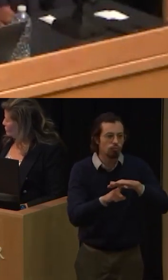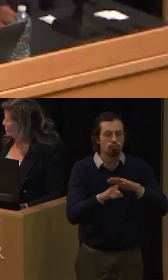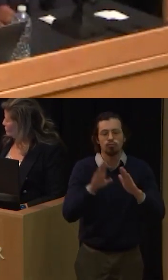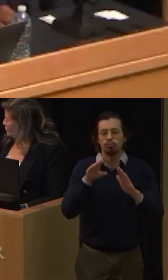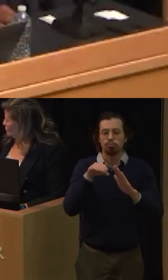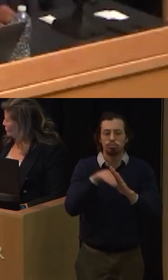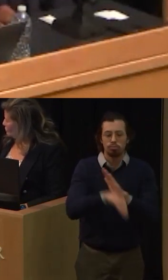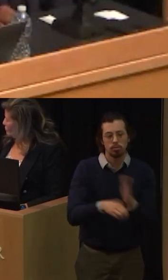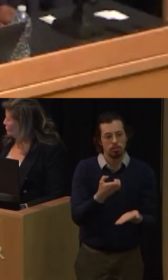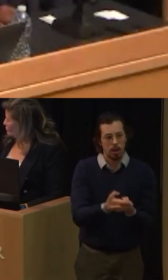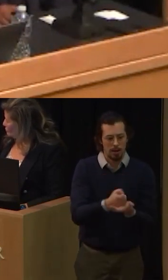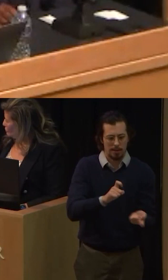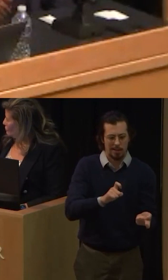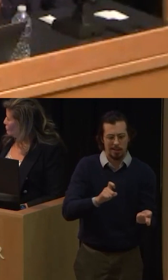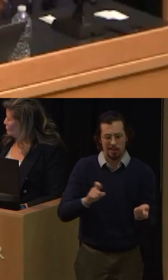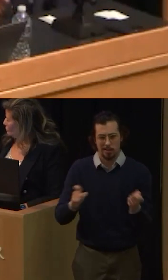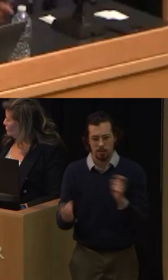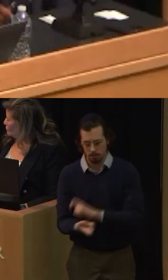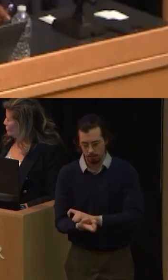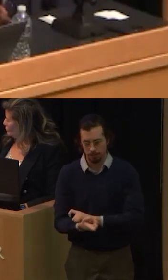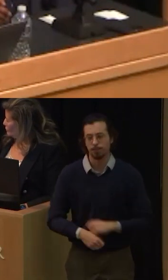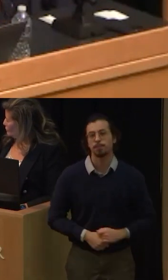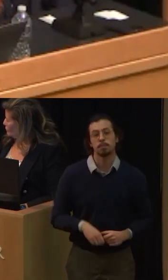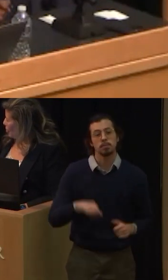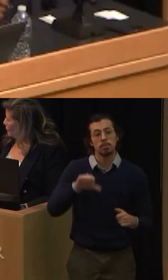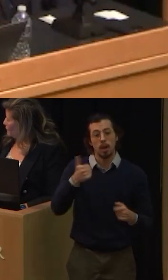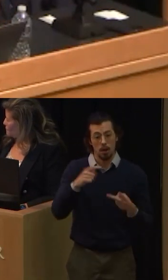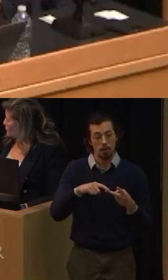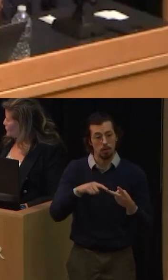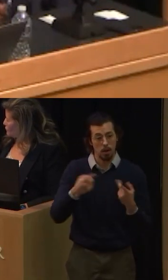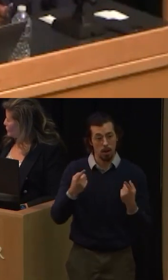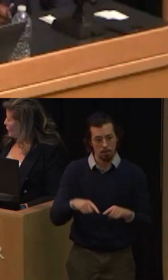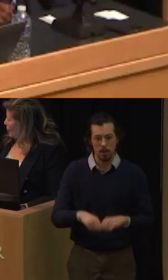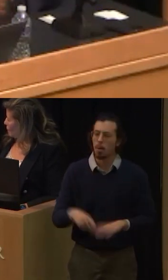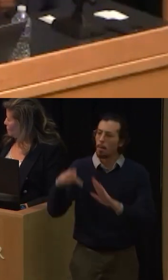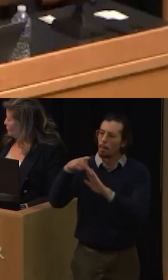Our economy was fundamentally changing. The other thing that happened was that in many cases policy decisions,